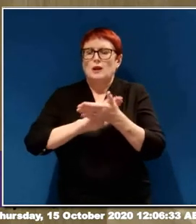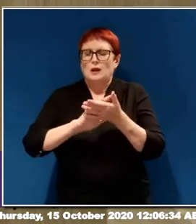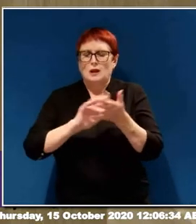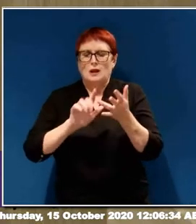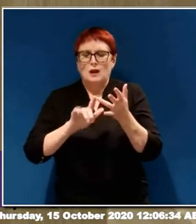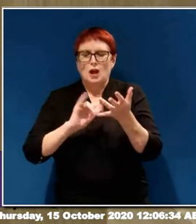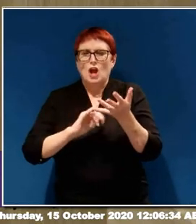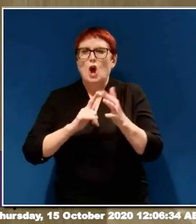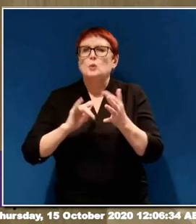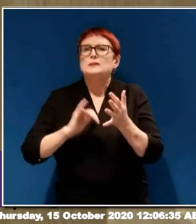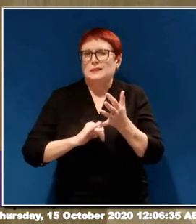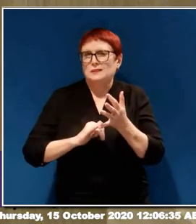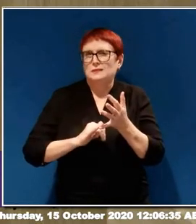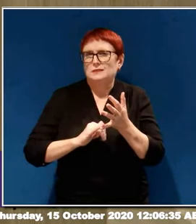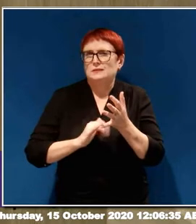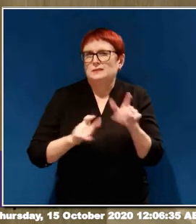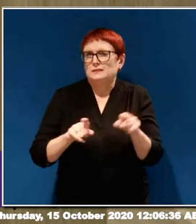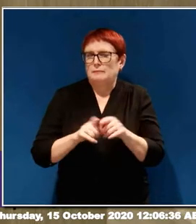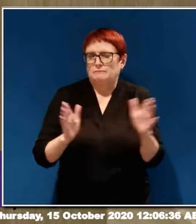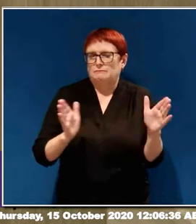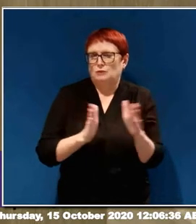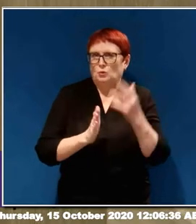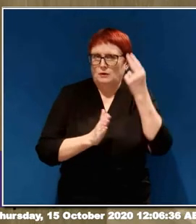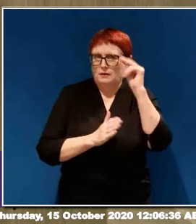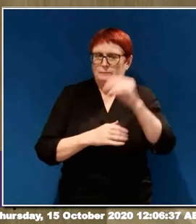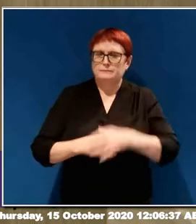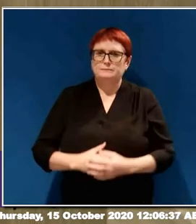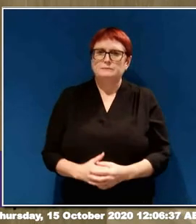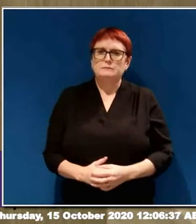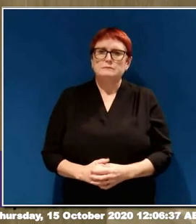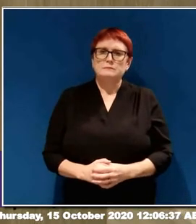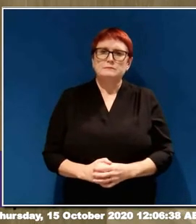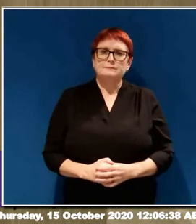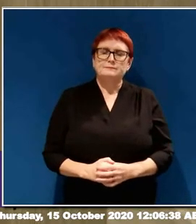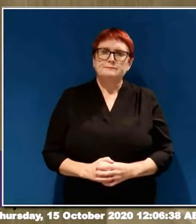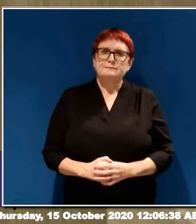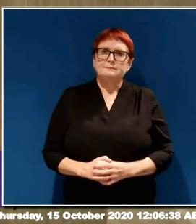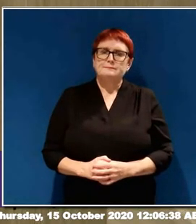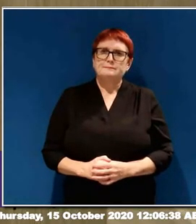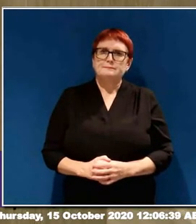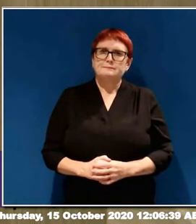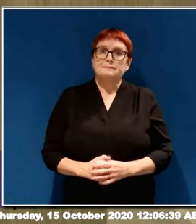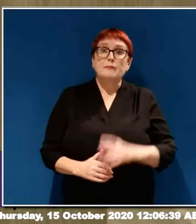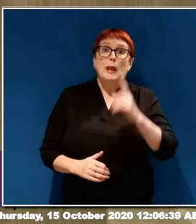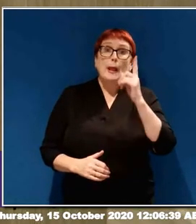But some people who hold that position, it's entitled Heads of